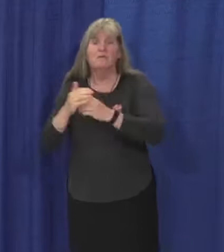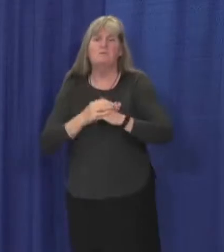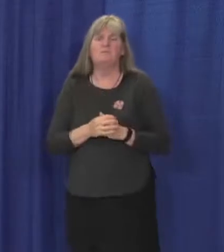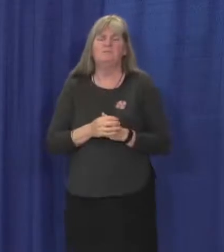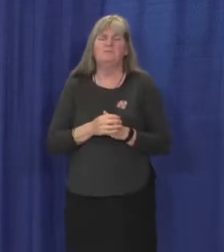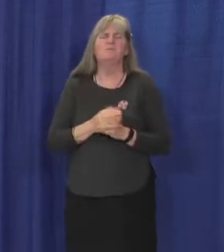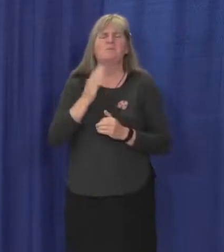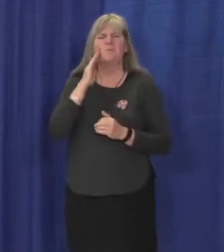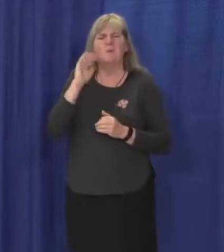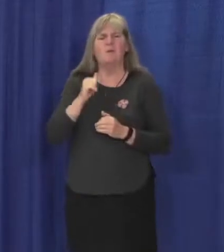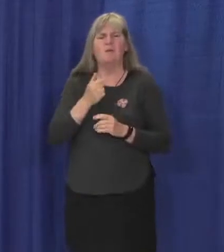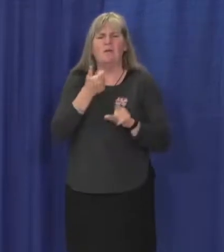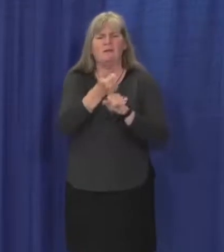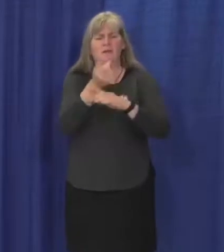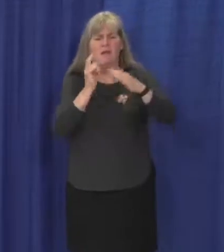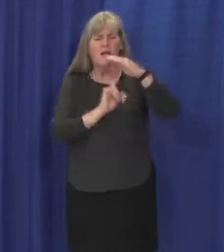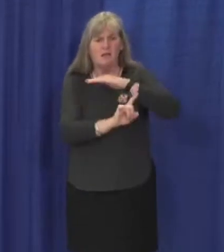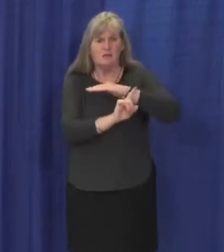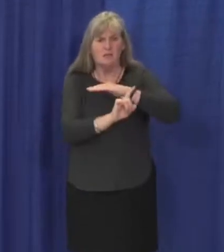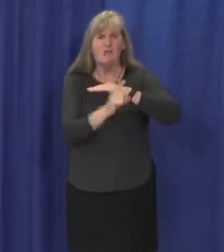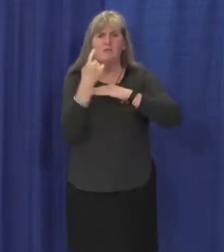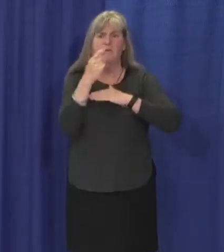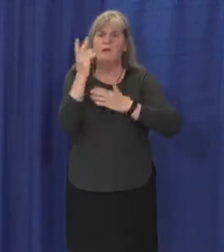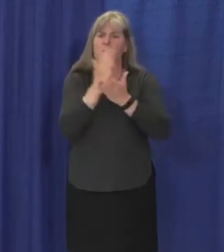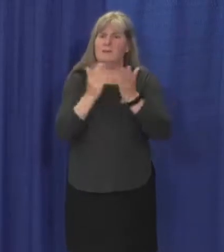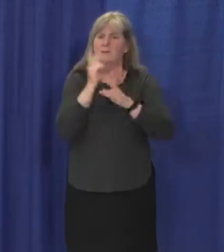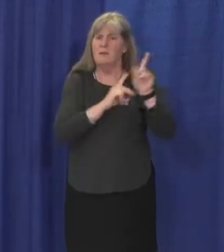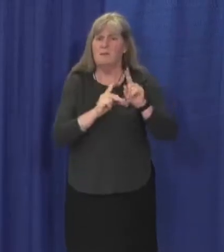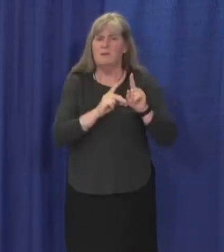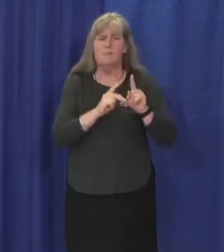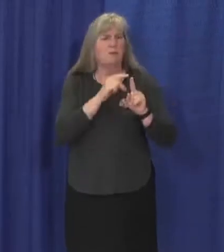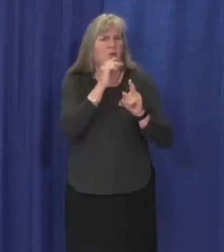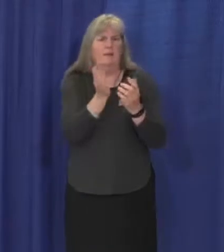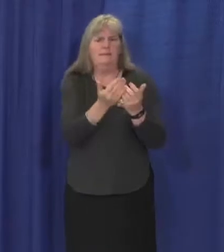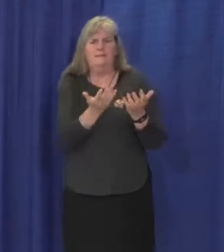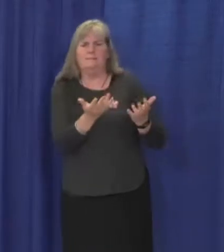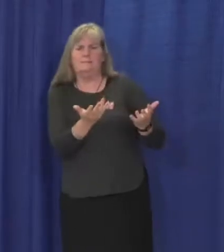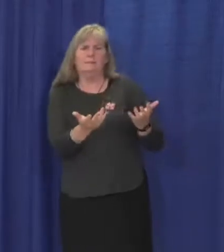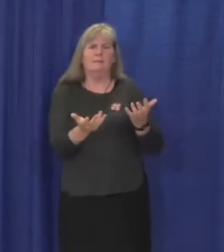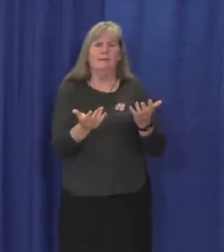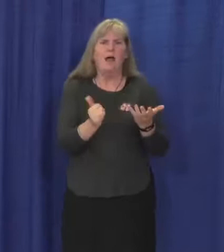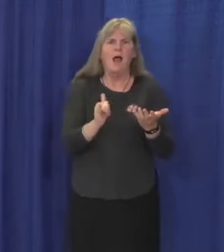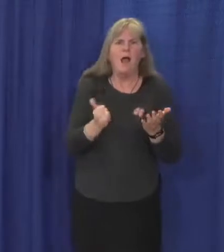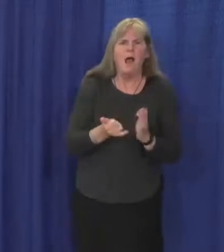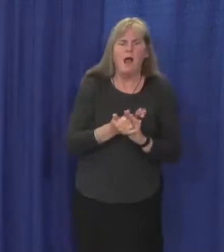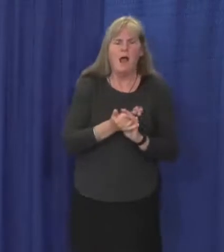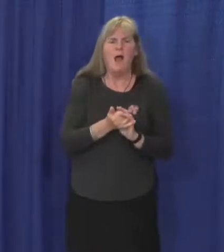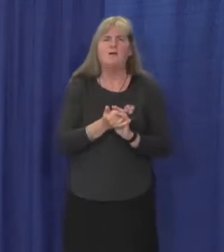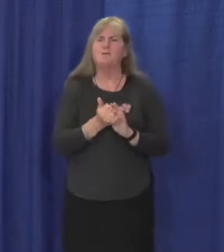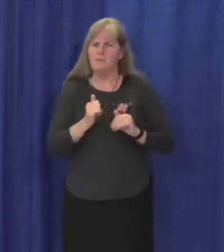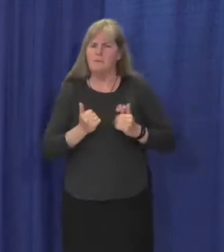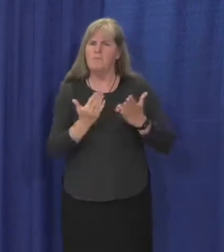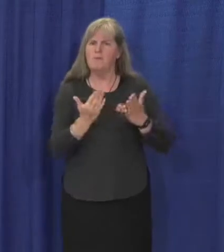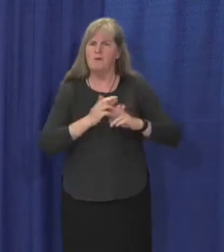made available. We understand self-isolation can be extremely difficult for some